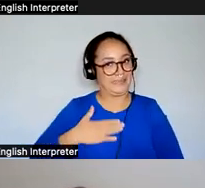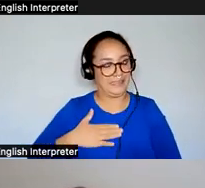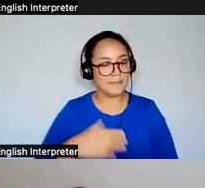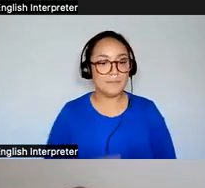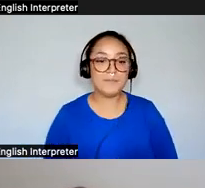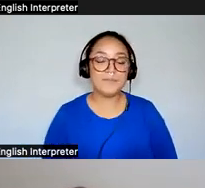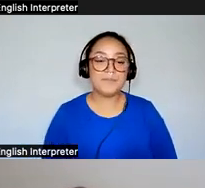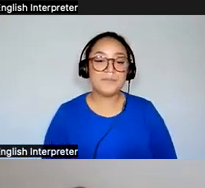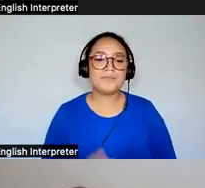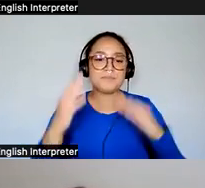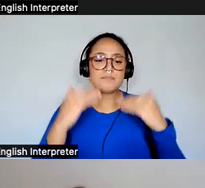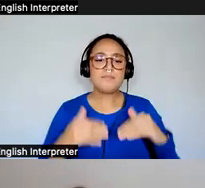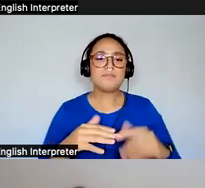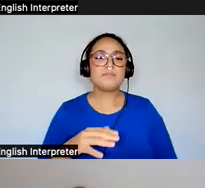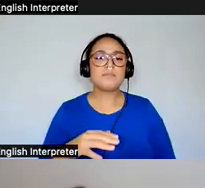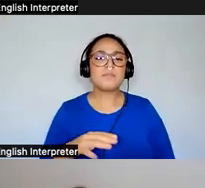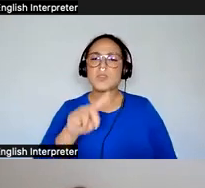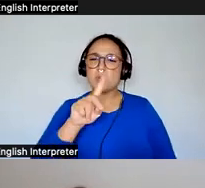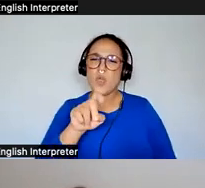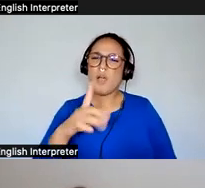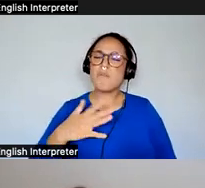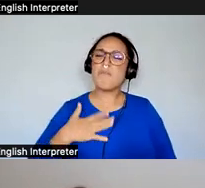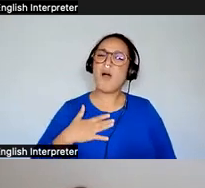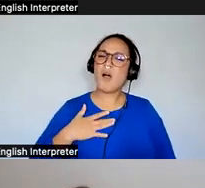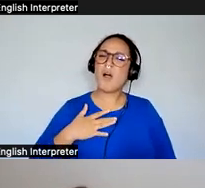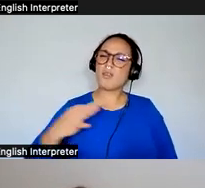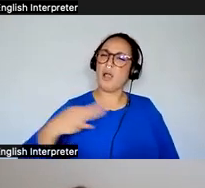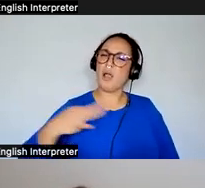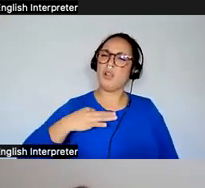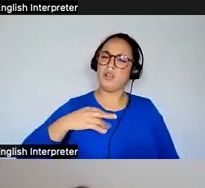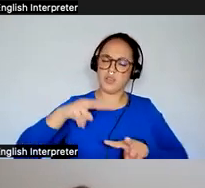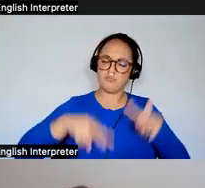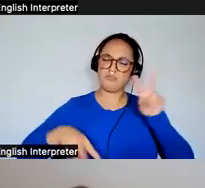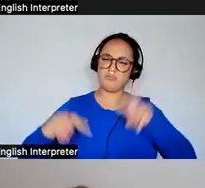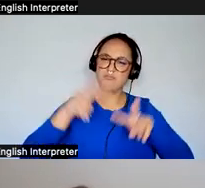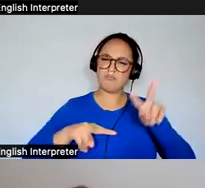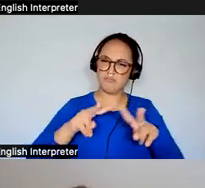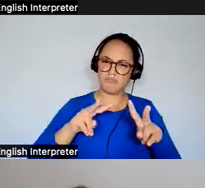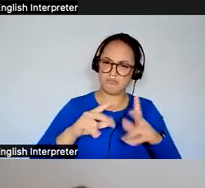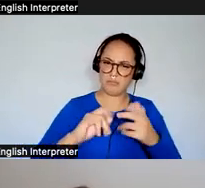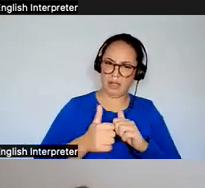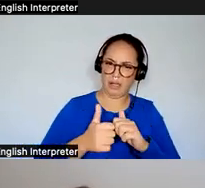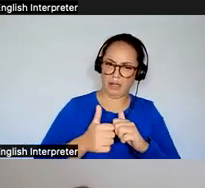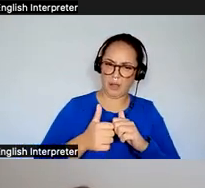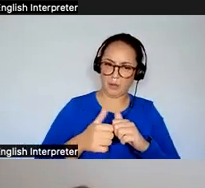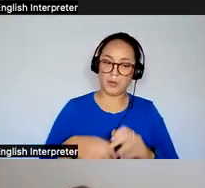The applications have been or I should say funding has been awarded on a competitive